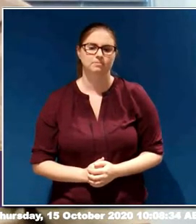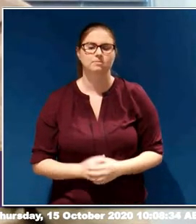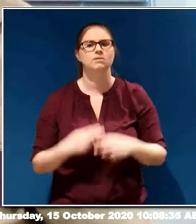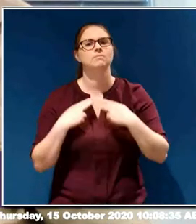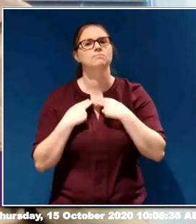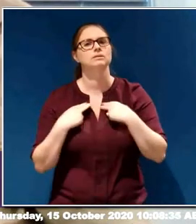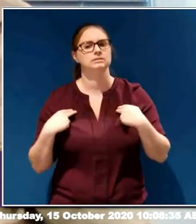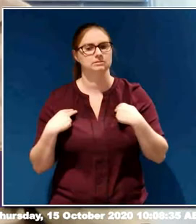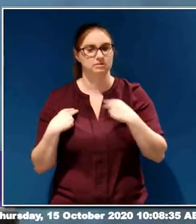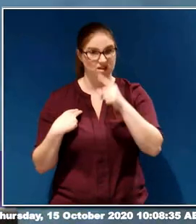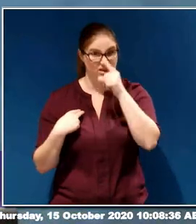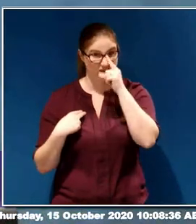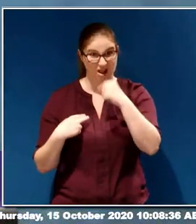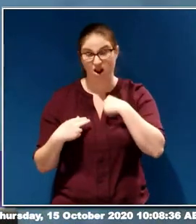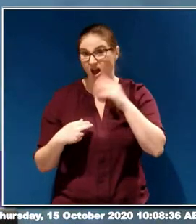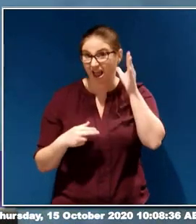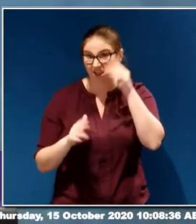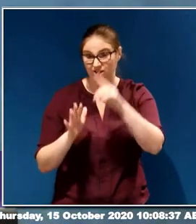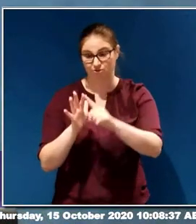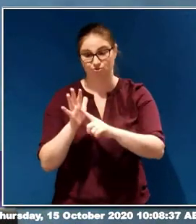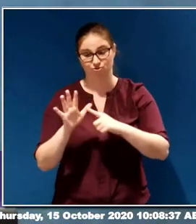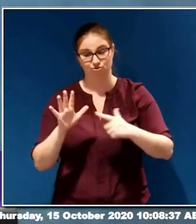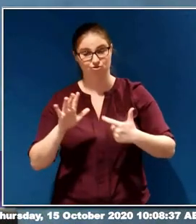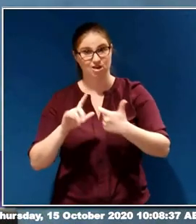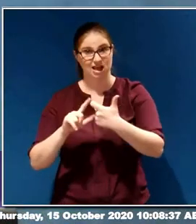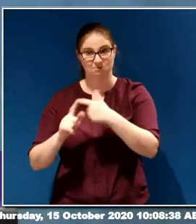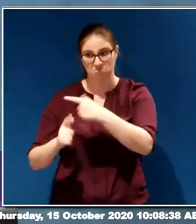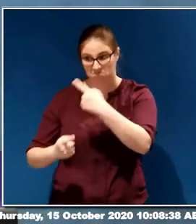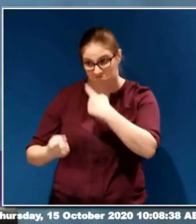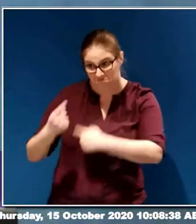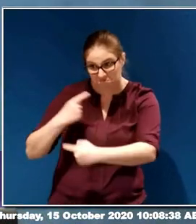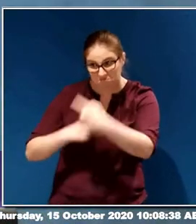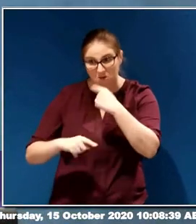about that start to school, and ask the operator to play